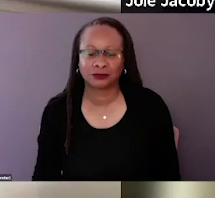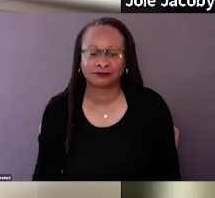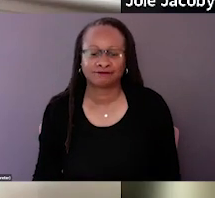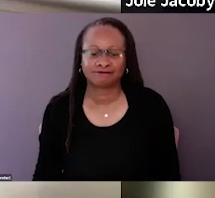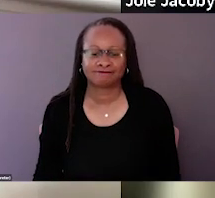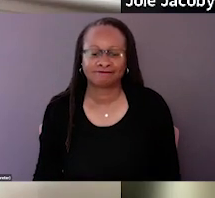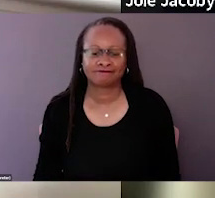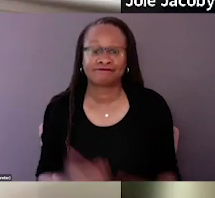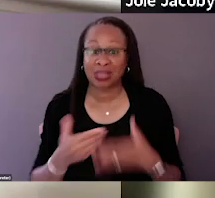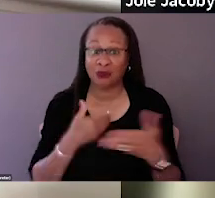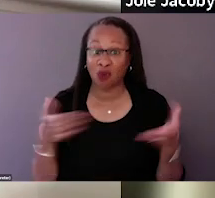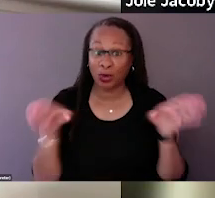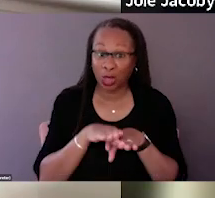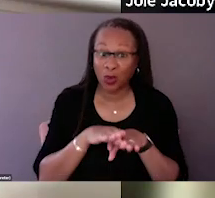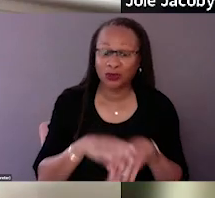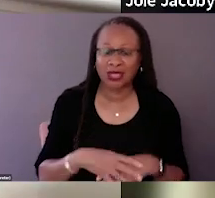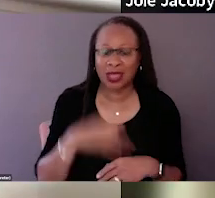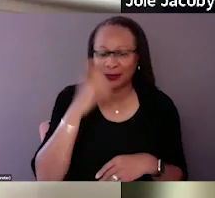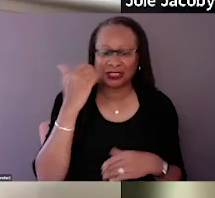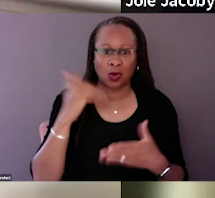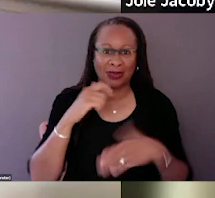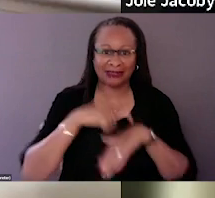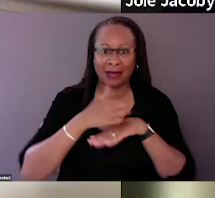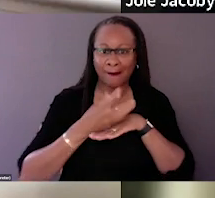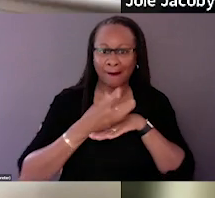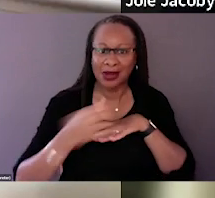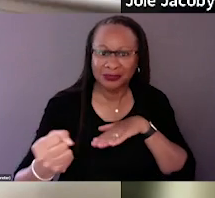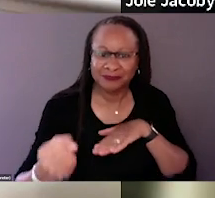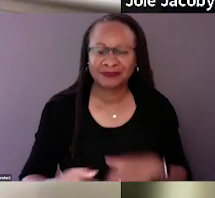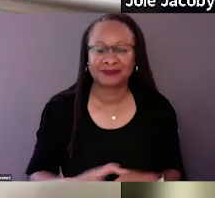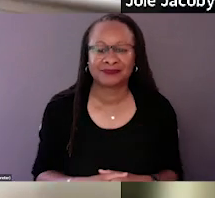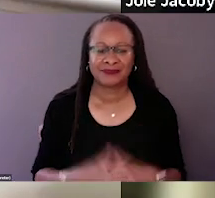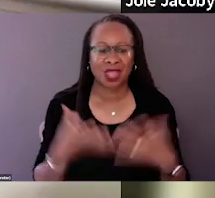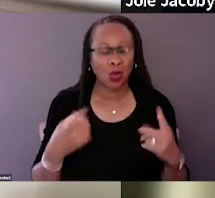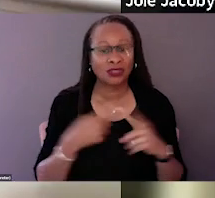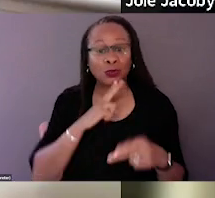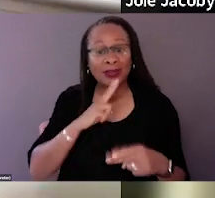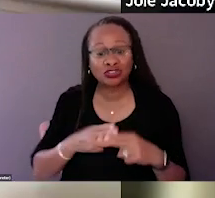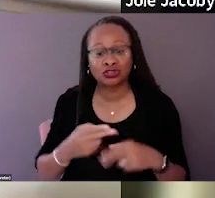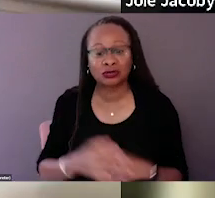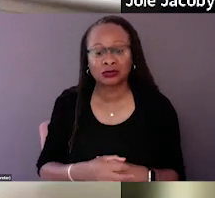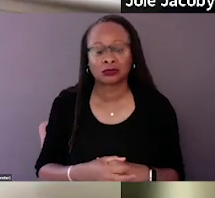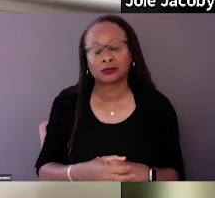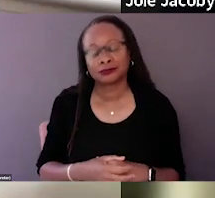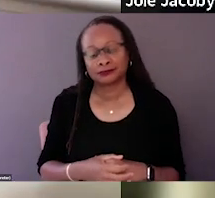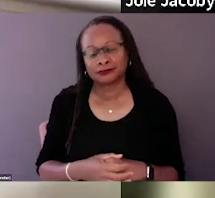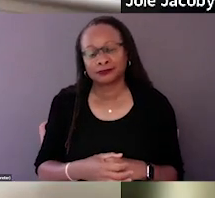'cause I know that my time is running short, I wanted to mention this quote I heard